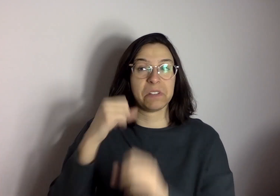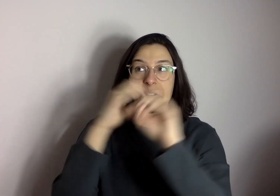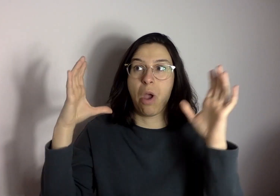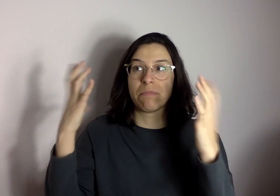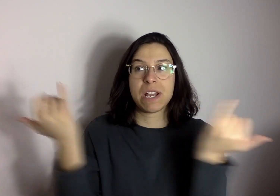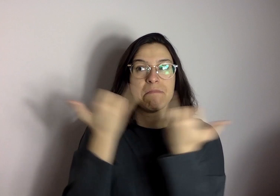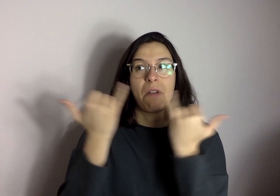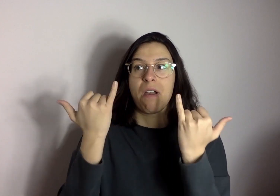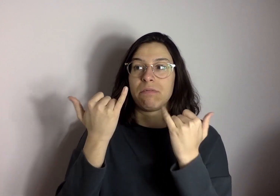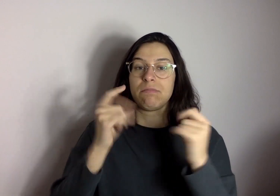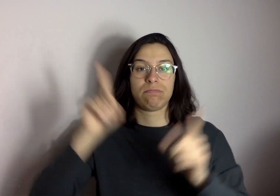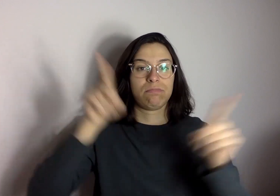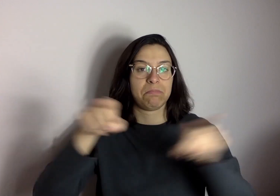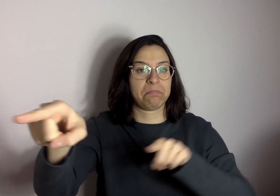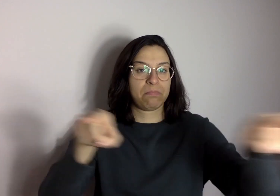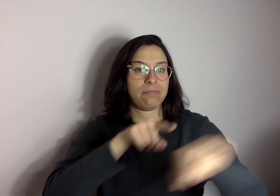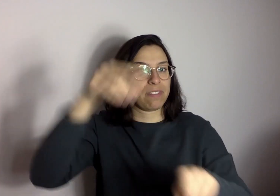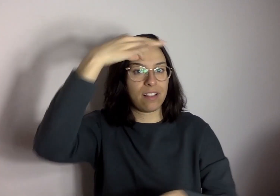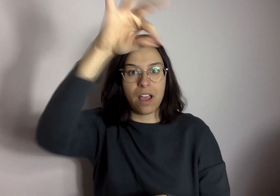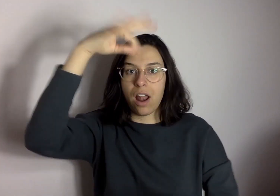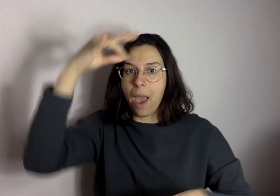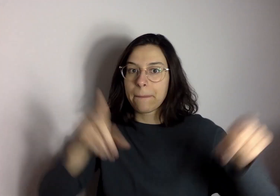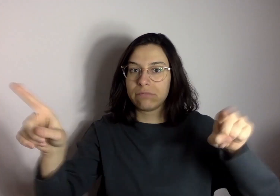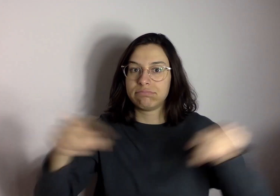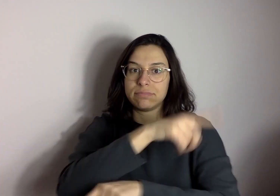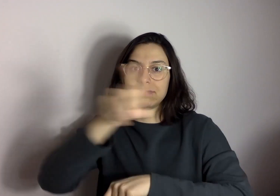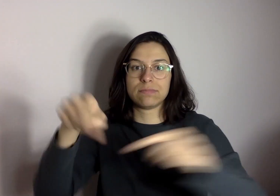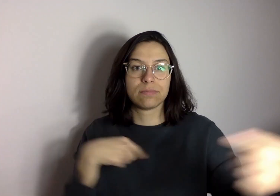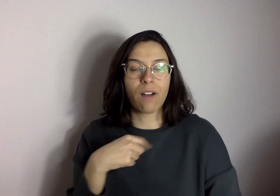Well in my dreams I always point out things, use gestures and we have that mental connection